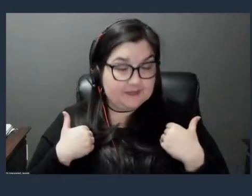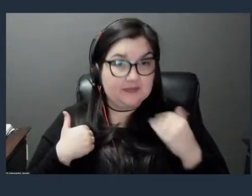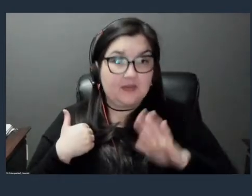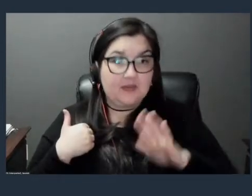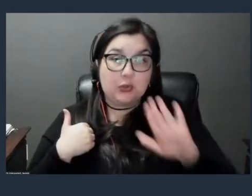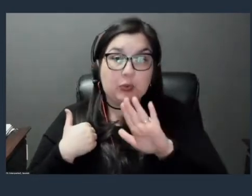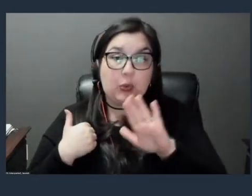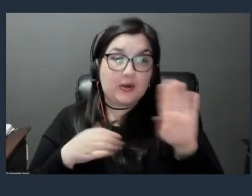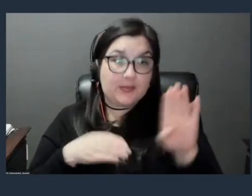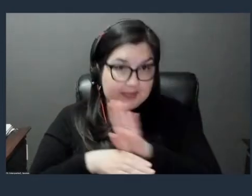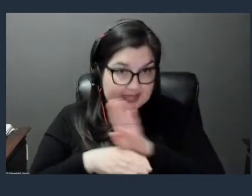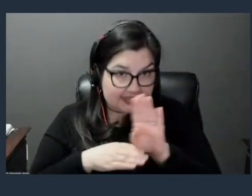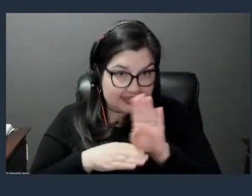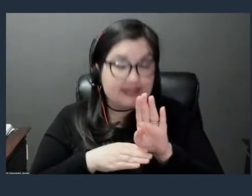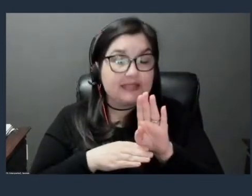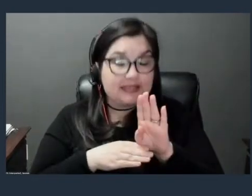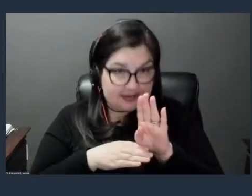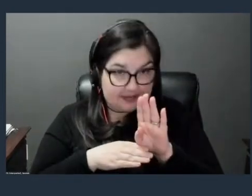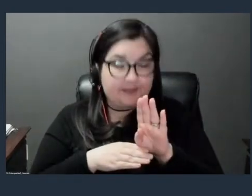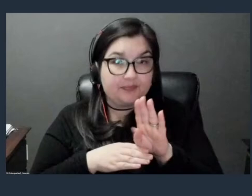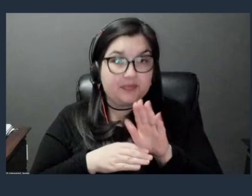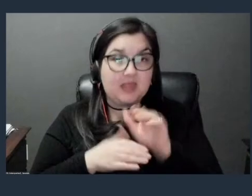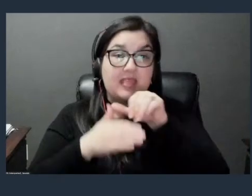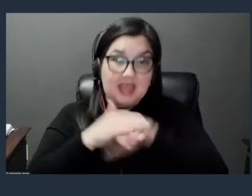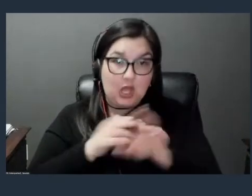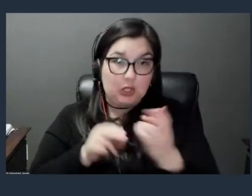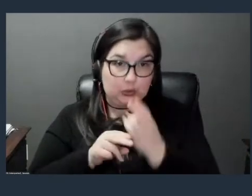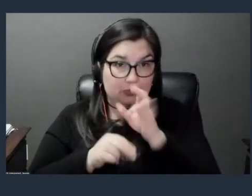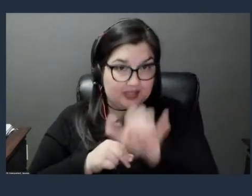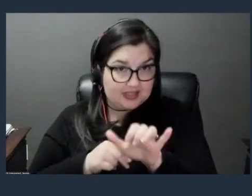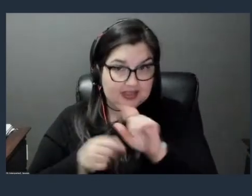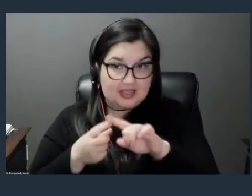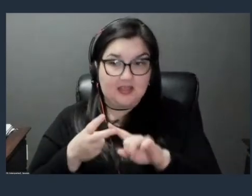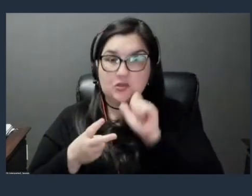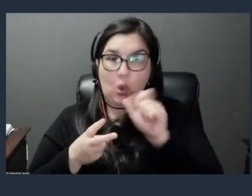and they log in using that or they don't keep separate credentials in AWS.